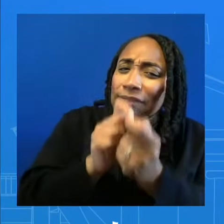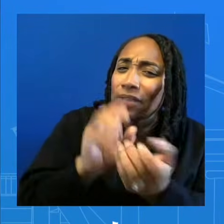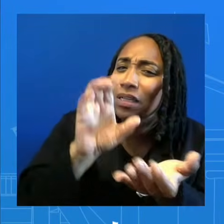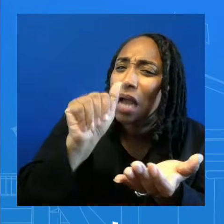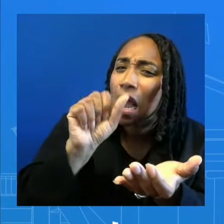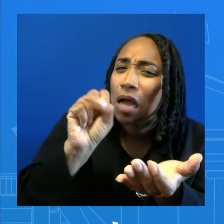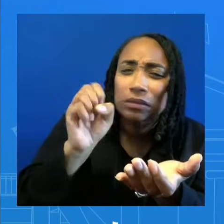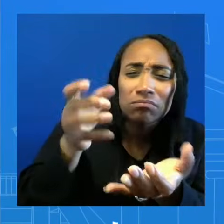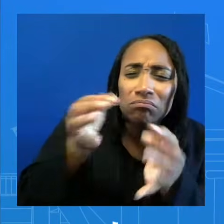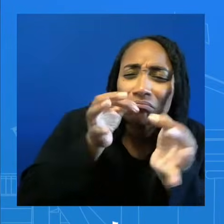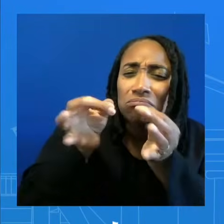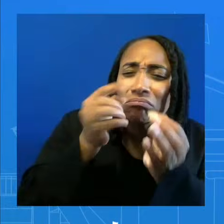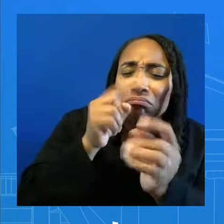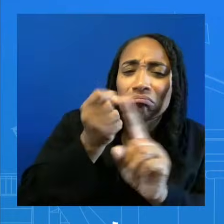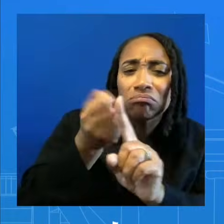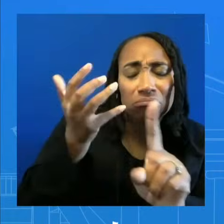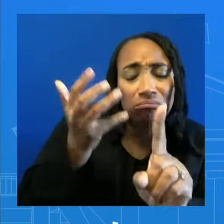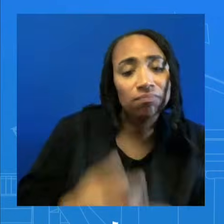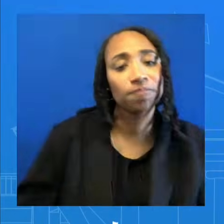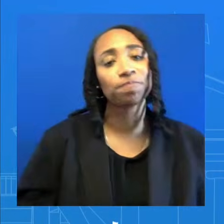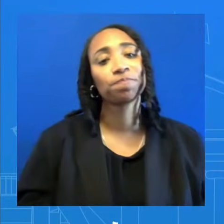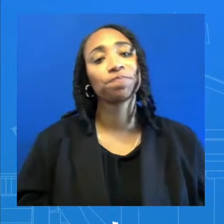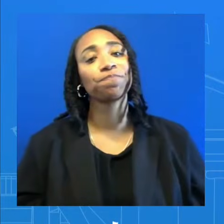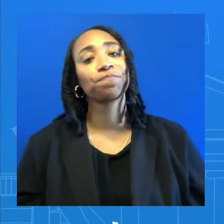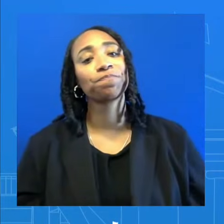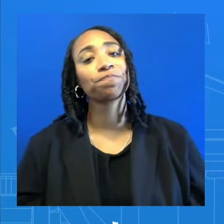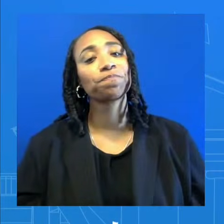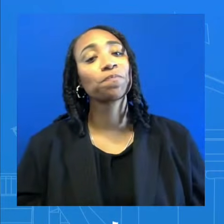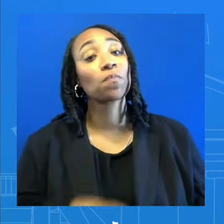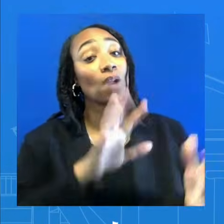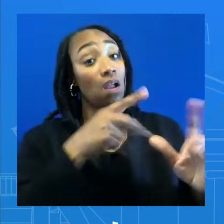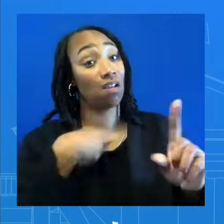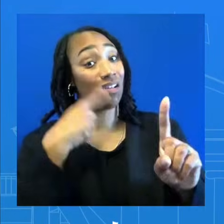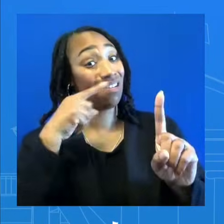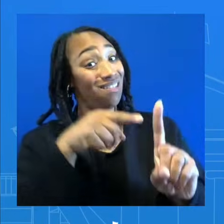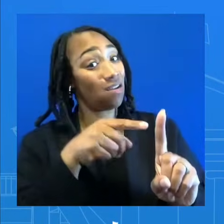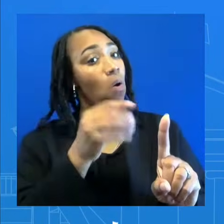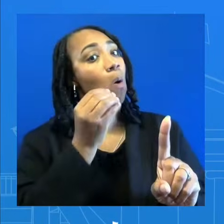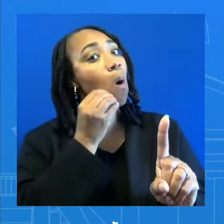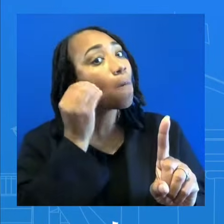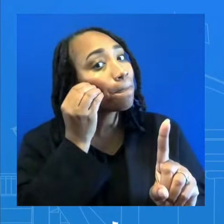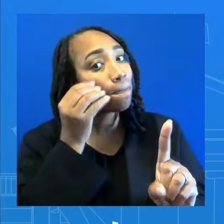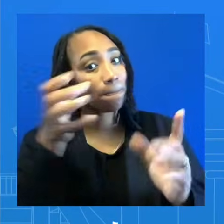into their communities and back into their families, right? They showed that having a second chance